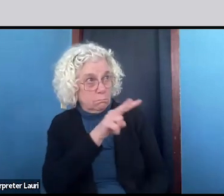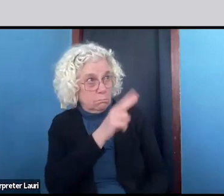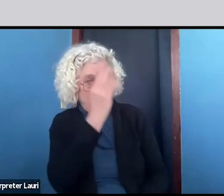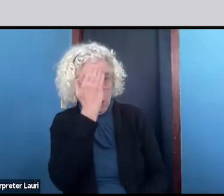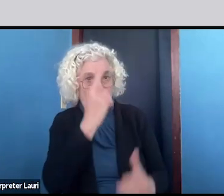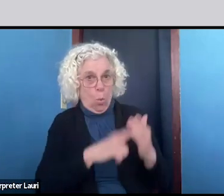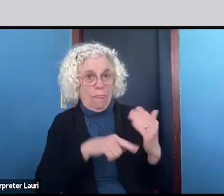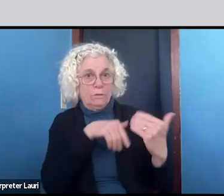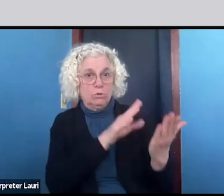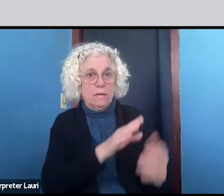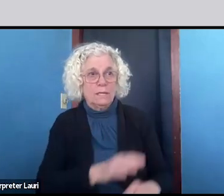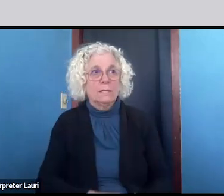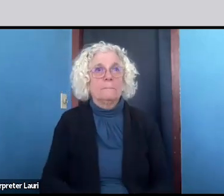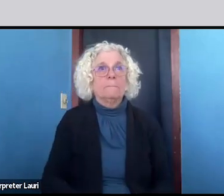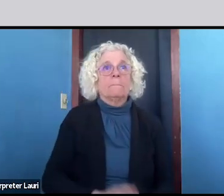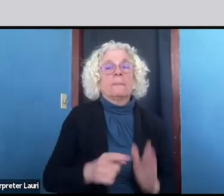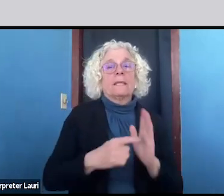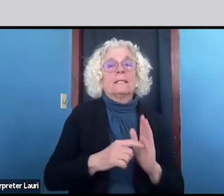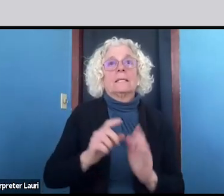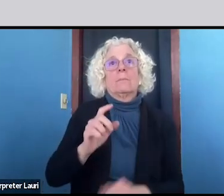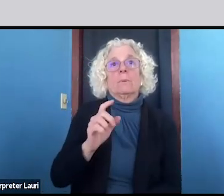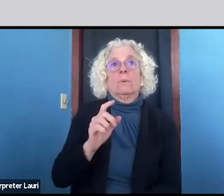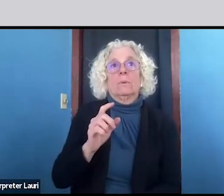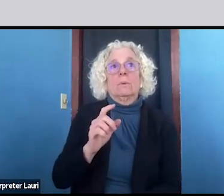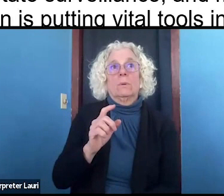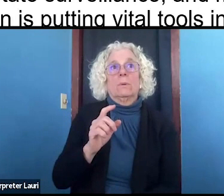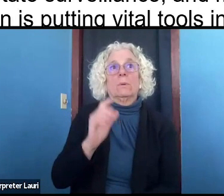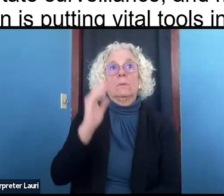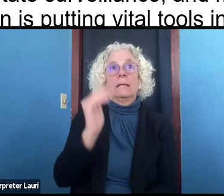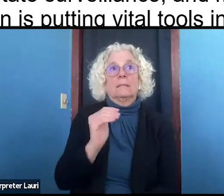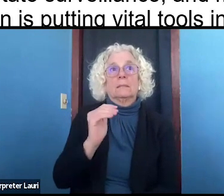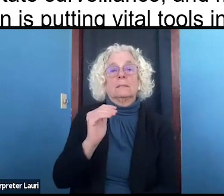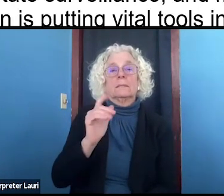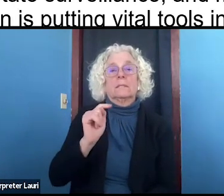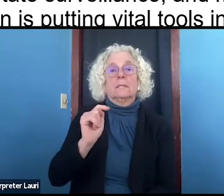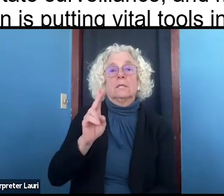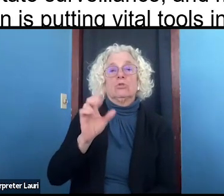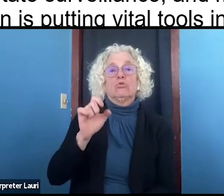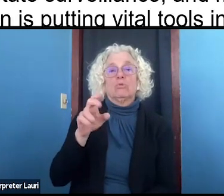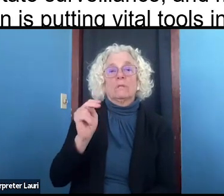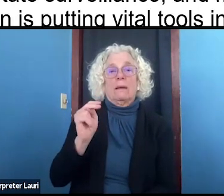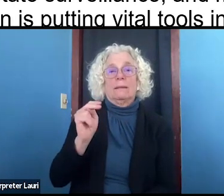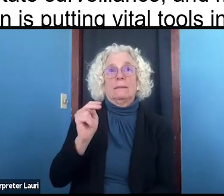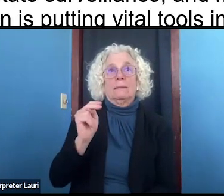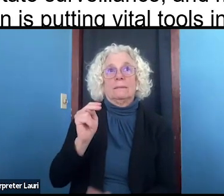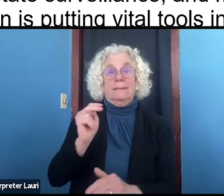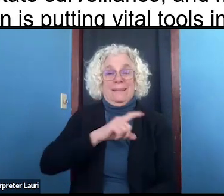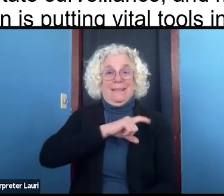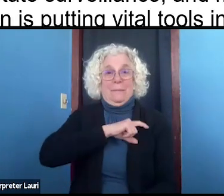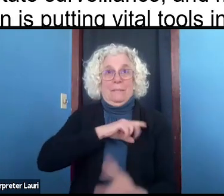So the Tucson next slide. Sorry, the Tucson Police Department created a public facing dashboard